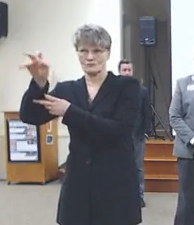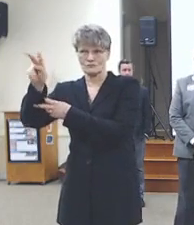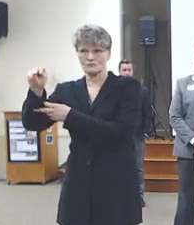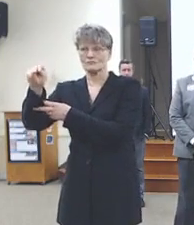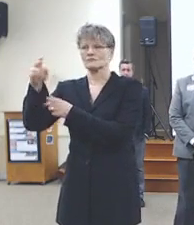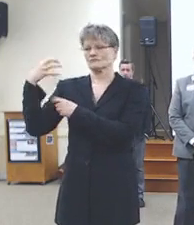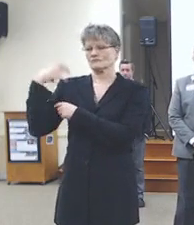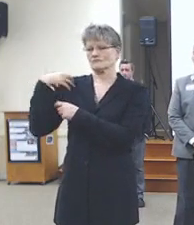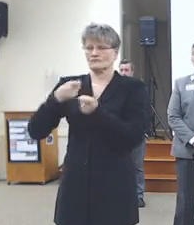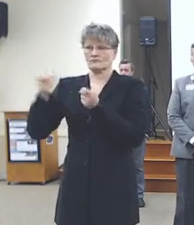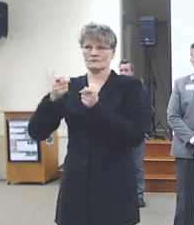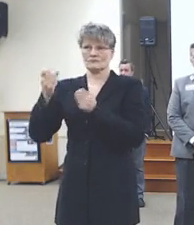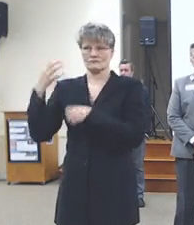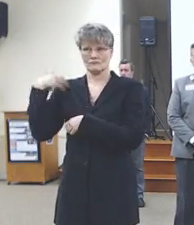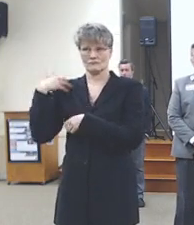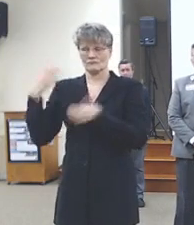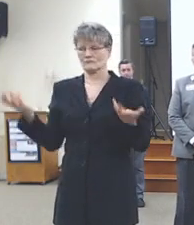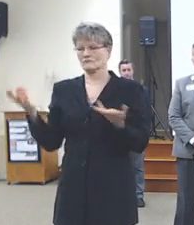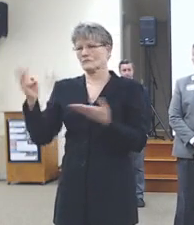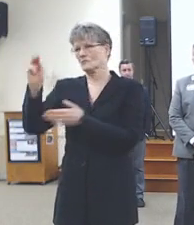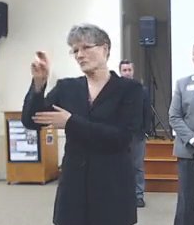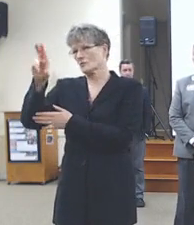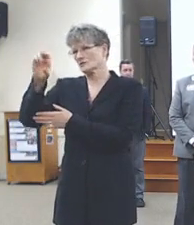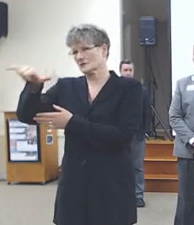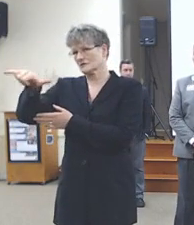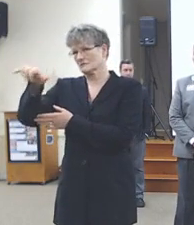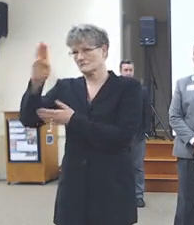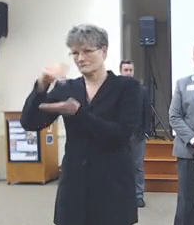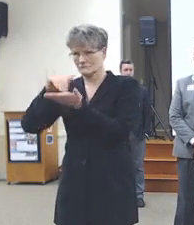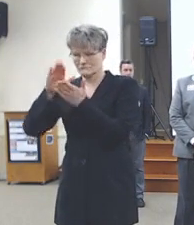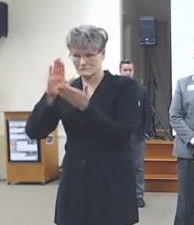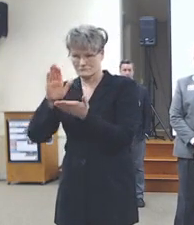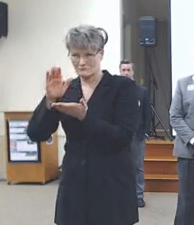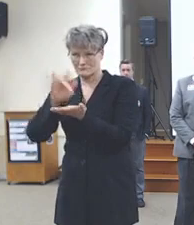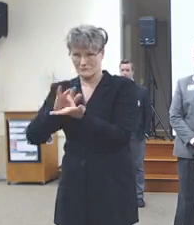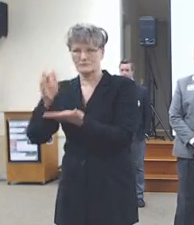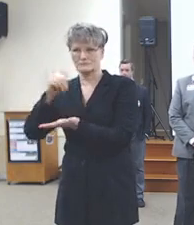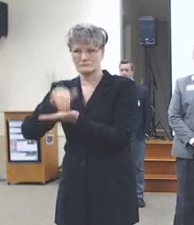here in Redding. Same for us, we did implement our visitor restrictions as of